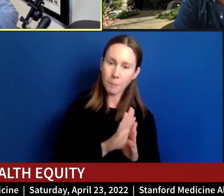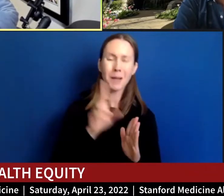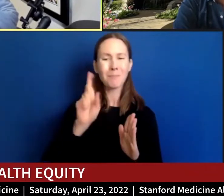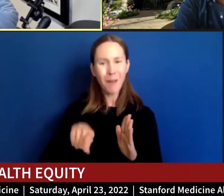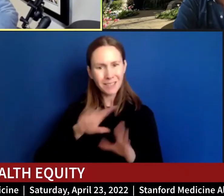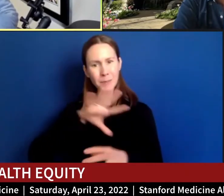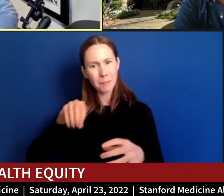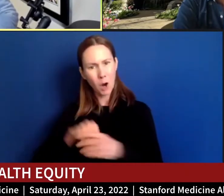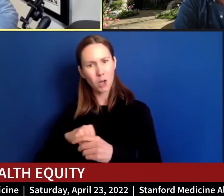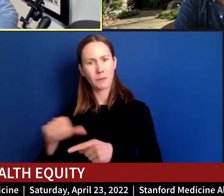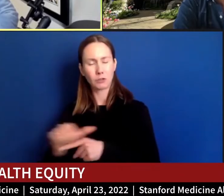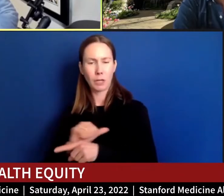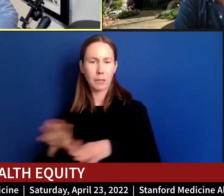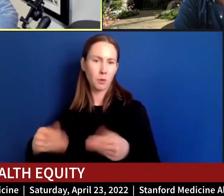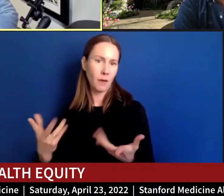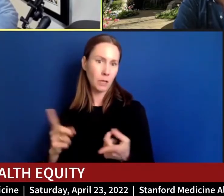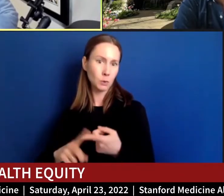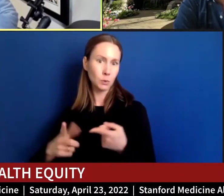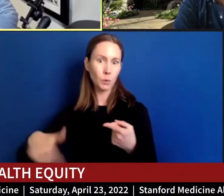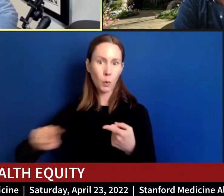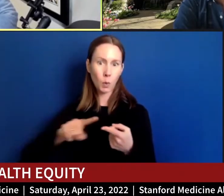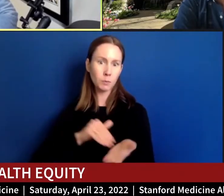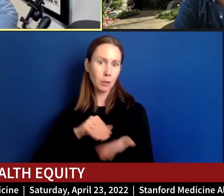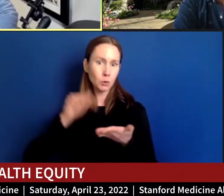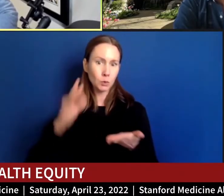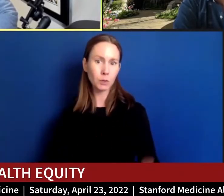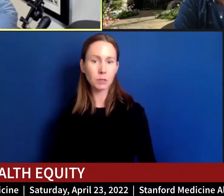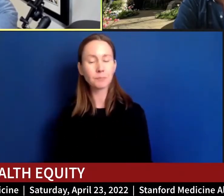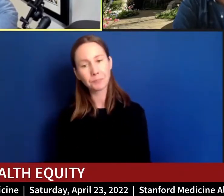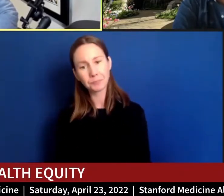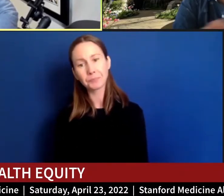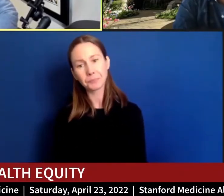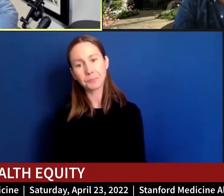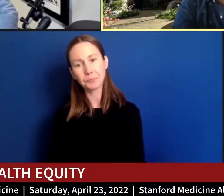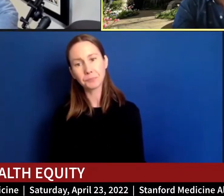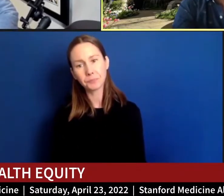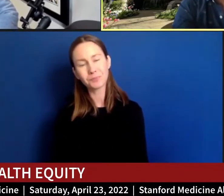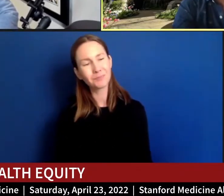training that's provided to medical students. >>> KEN SUTHA: Great. Thank you so much. It